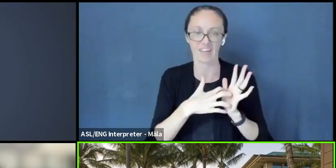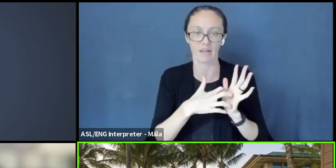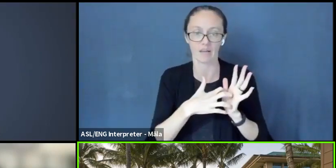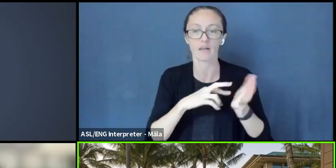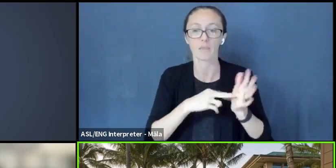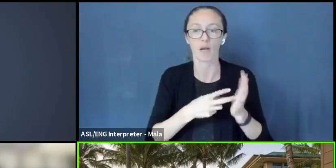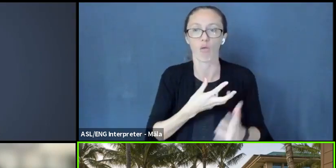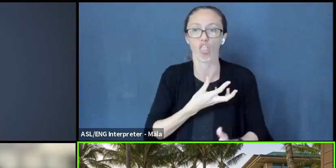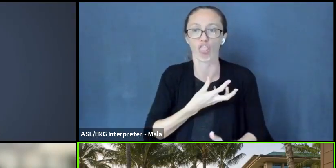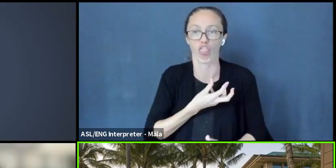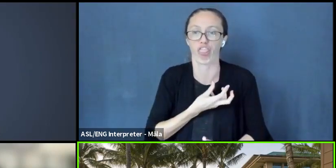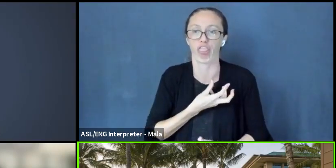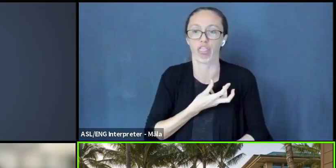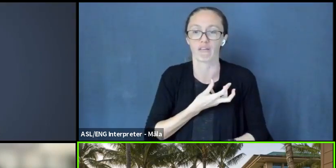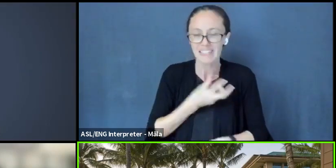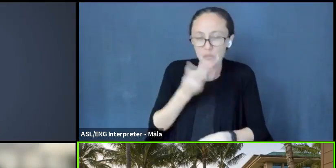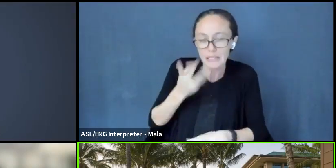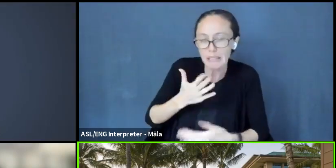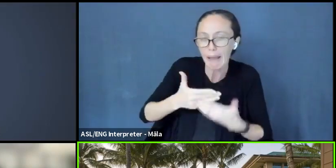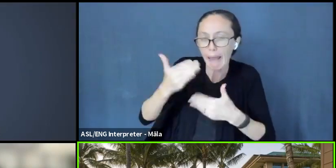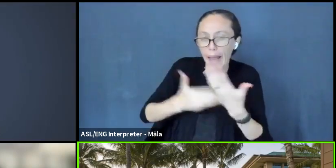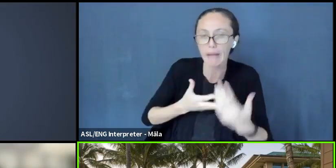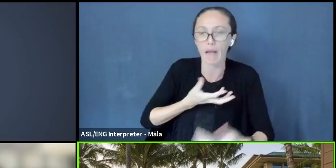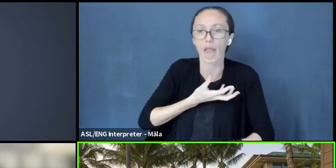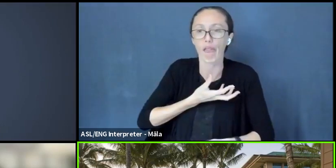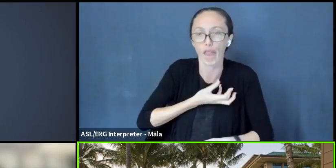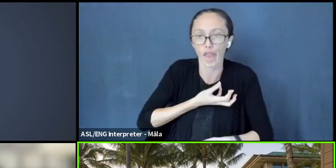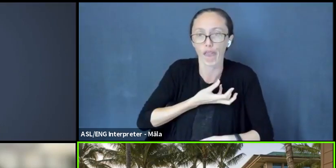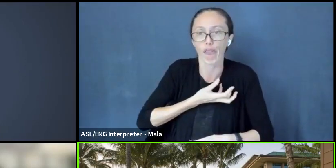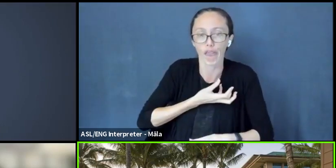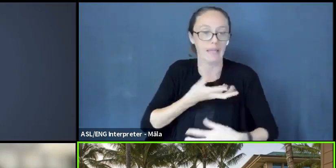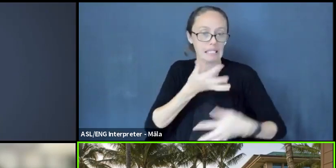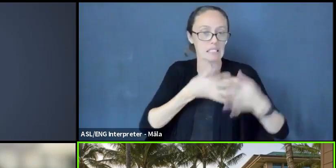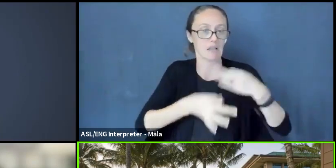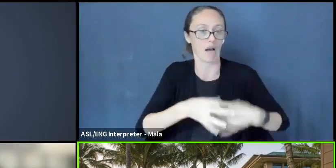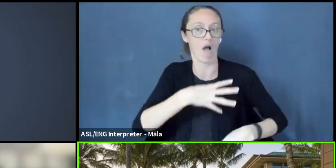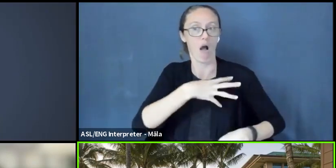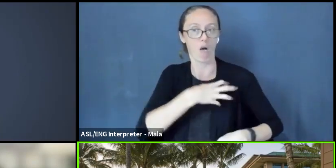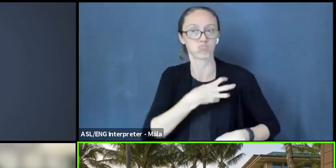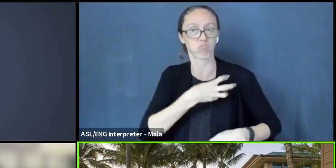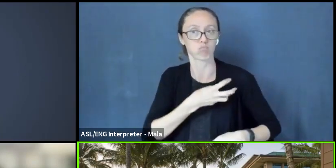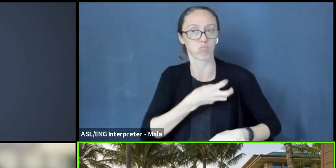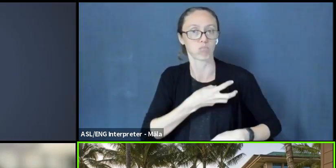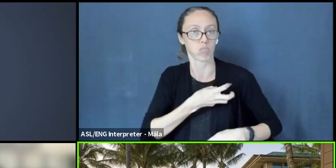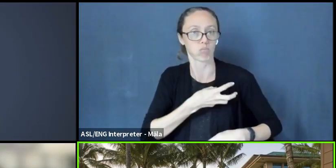I don't know if you can see my hand. Causes heart failure.